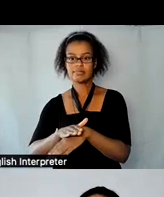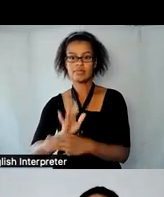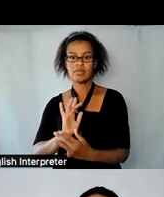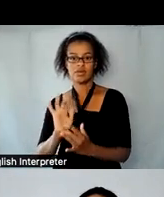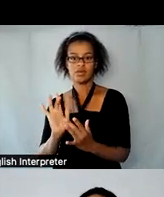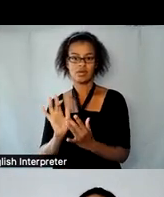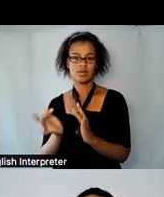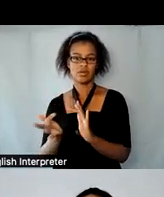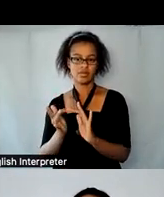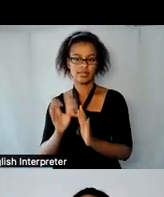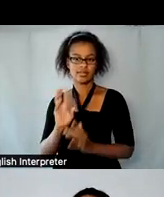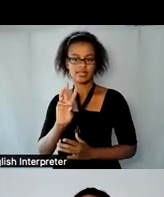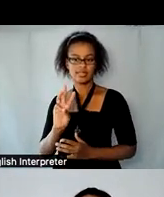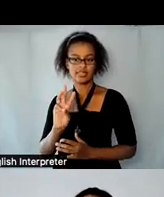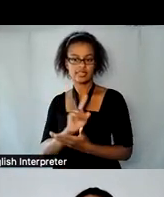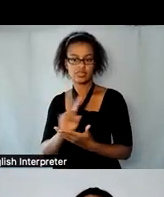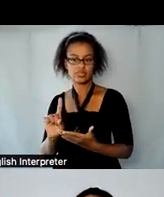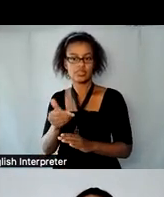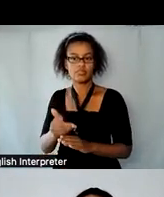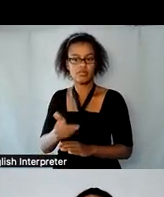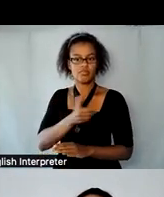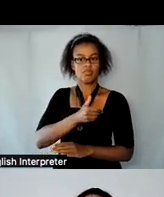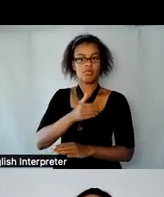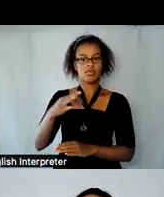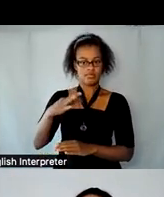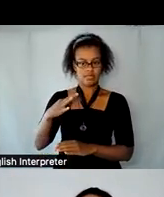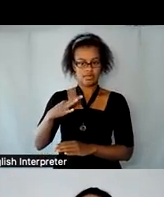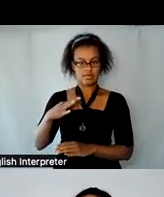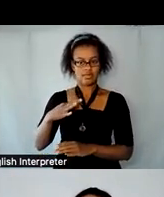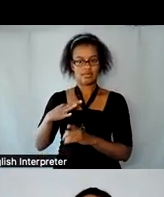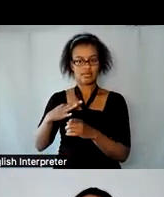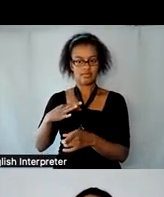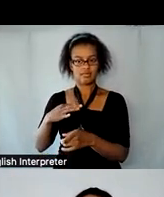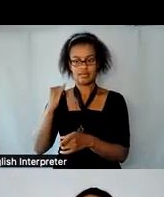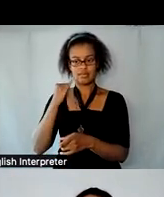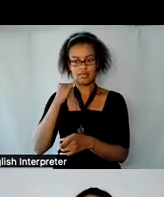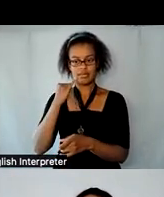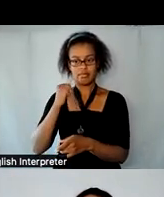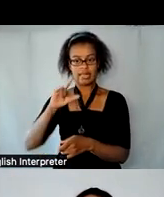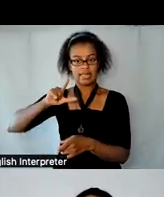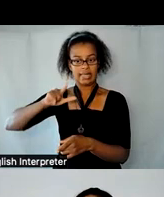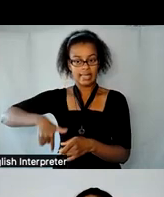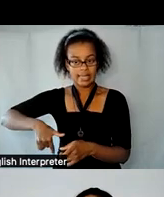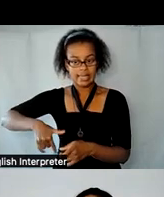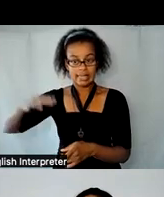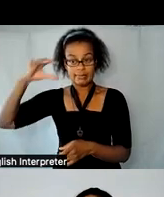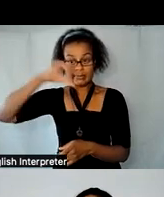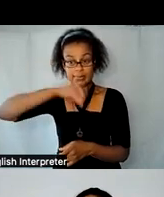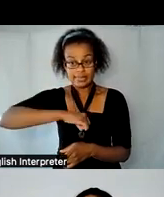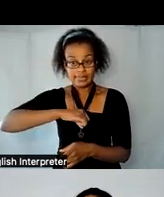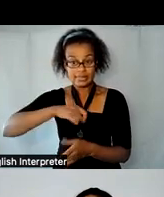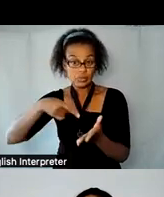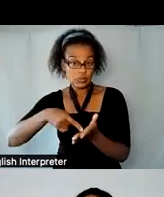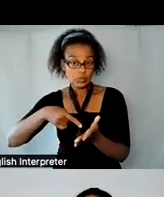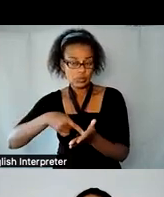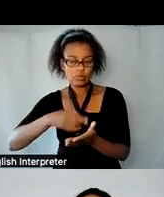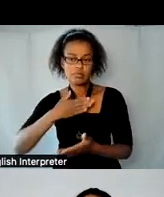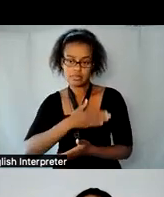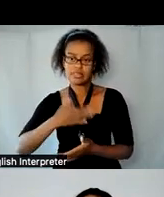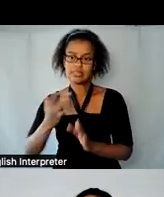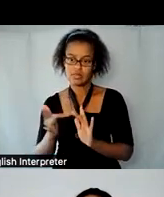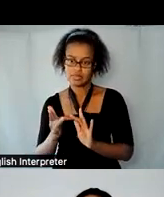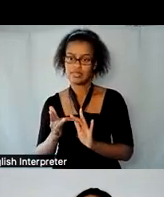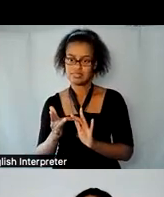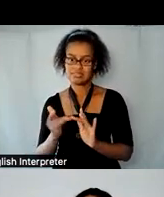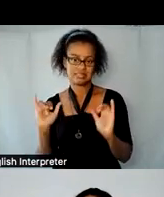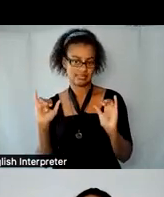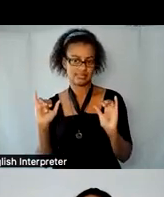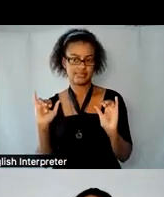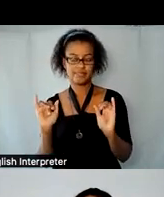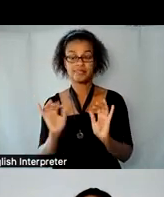If if you miss that time line, still please do reach out.